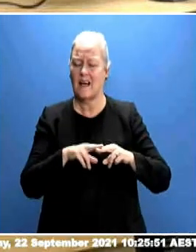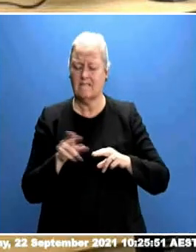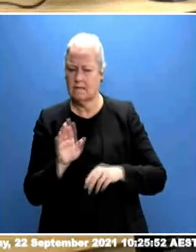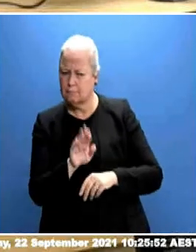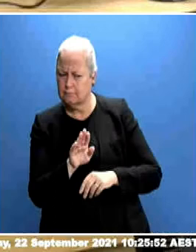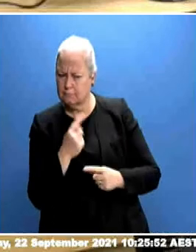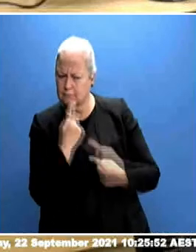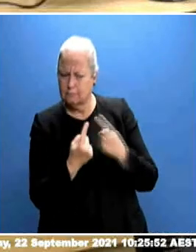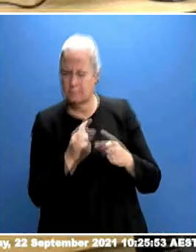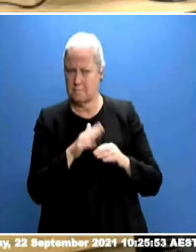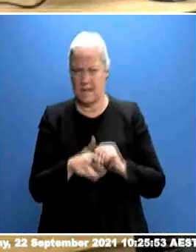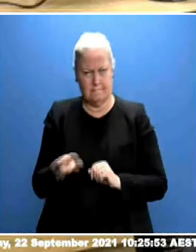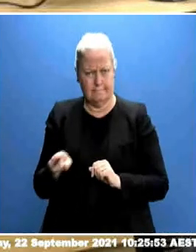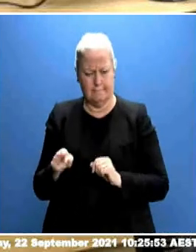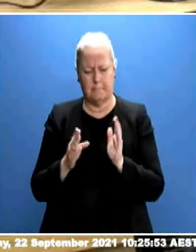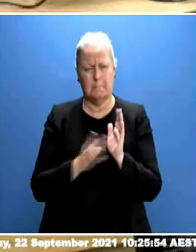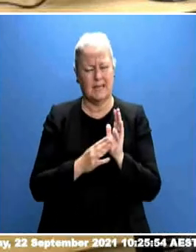Could you tell the Commissioners a little bit about that?